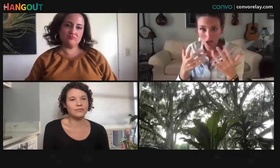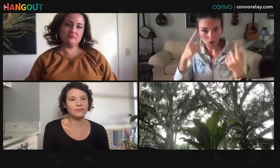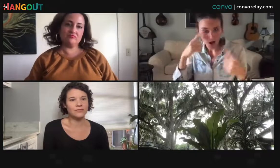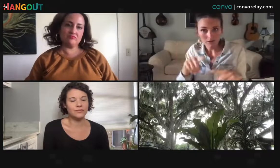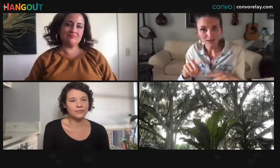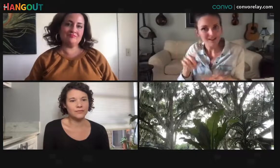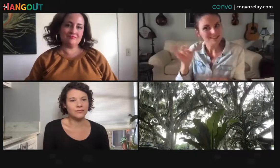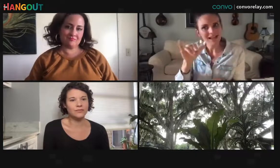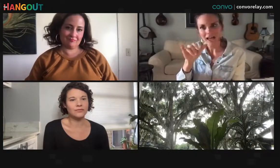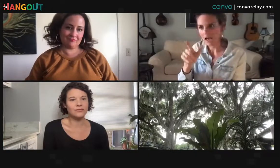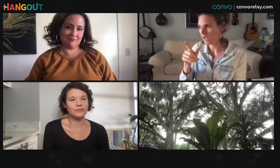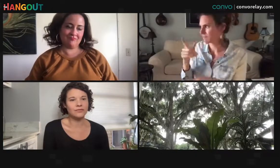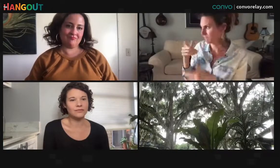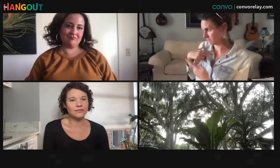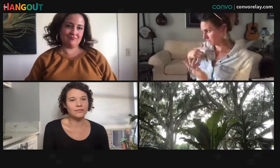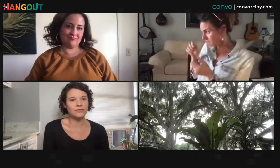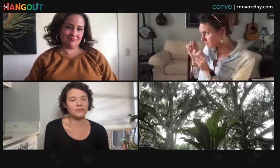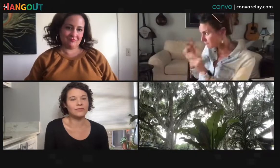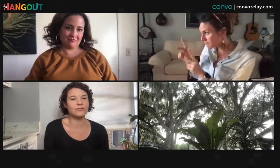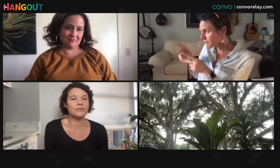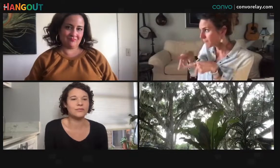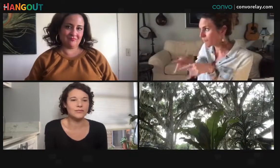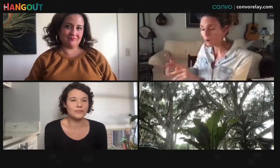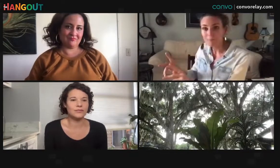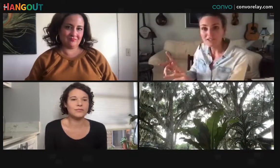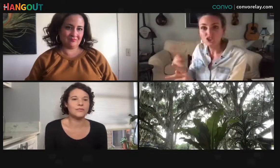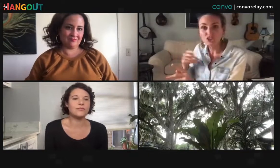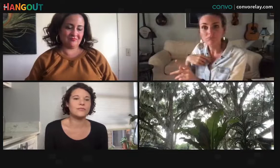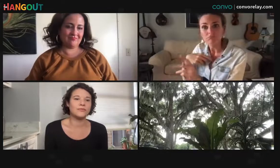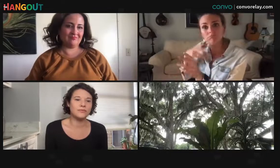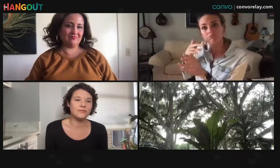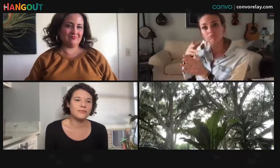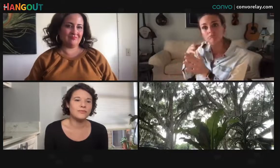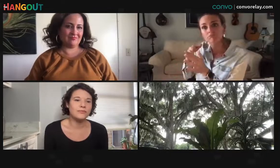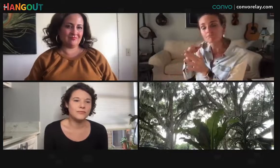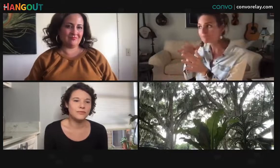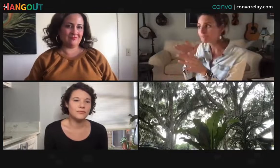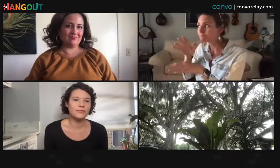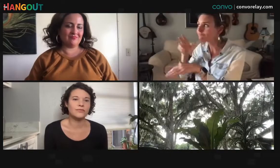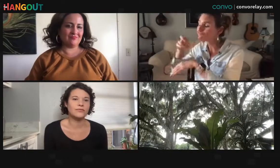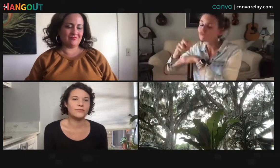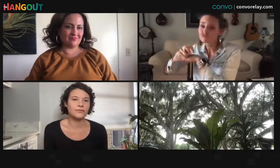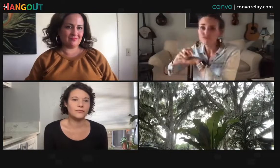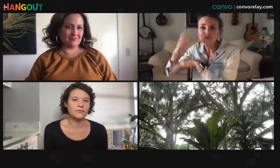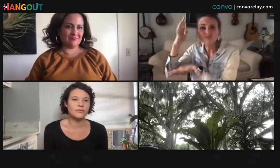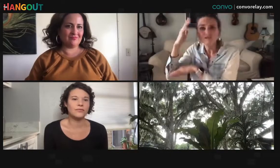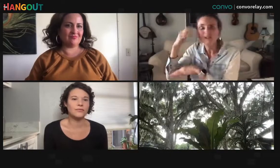culture is very important these days and i always ask for that permission with anyone that i'm with